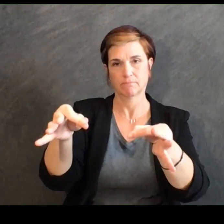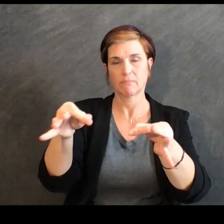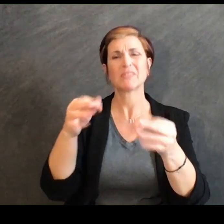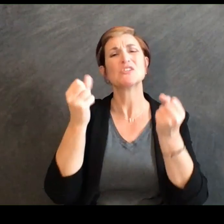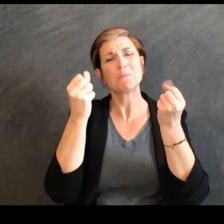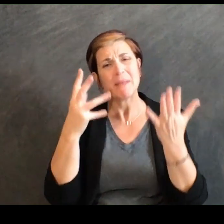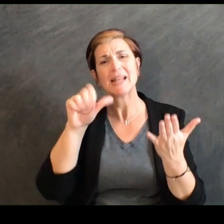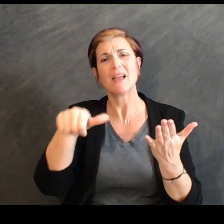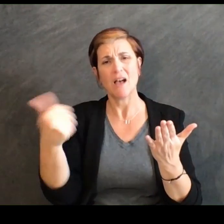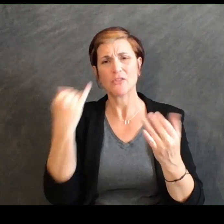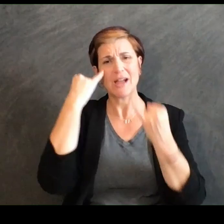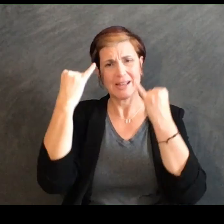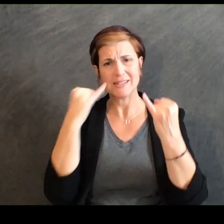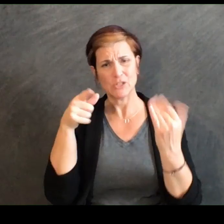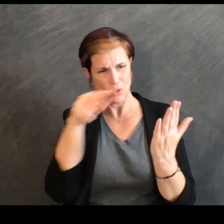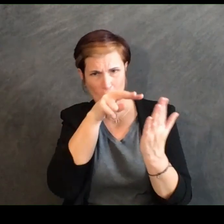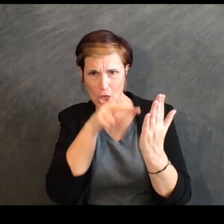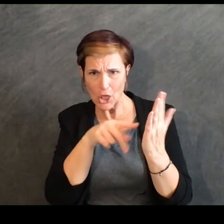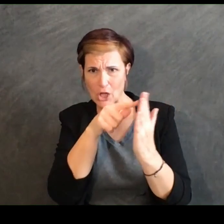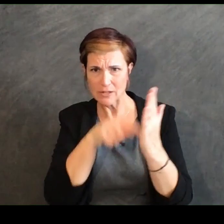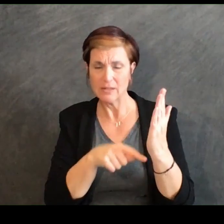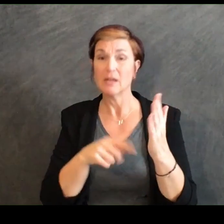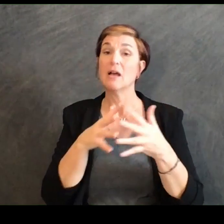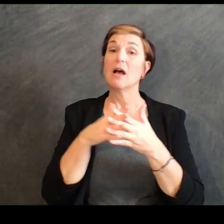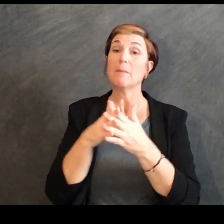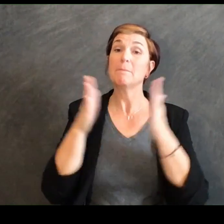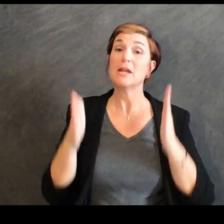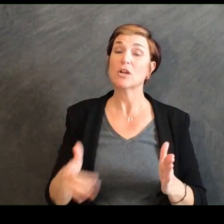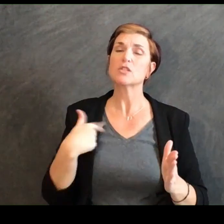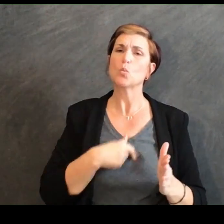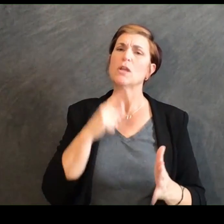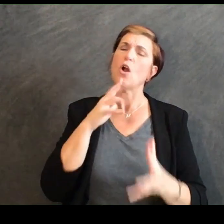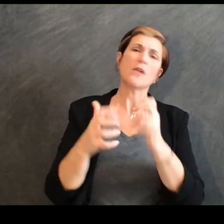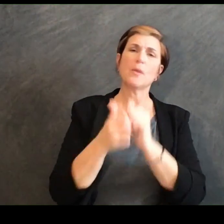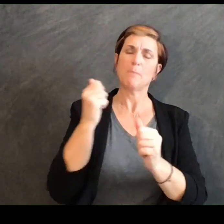Americans are the strongest and most resilient people on earth and in the